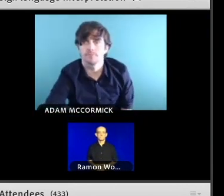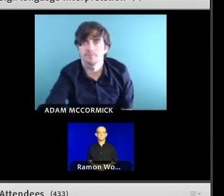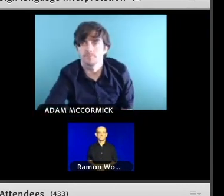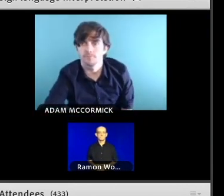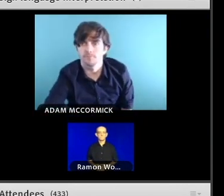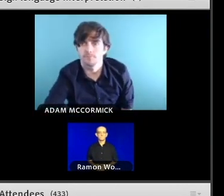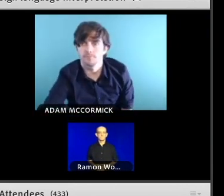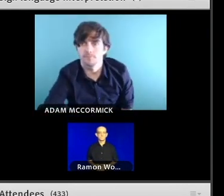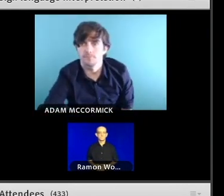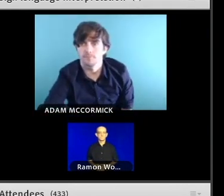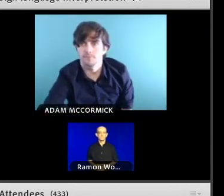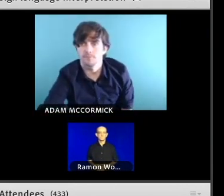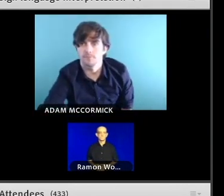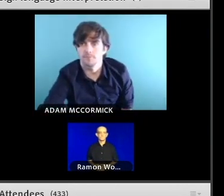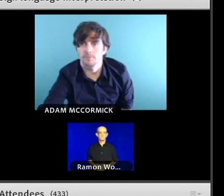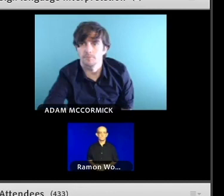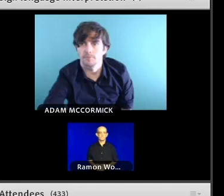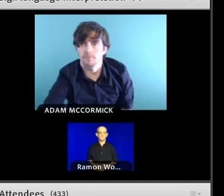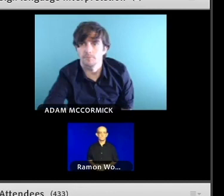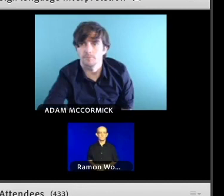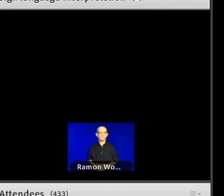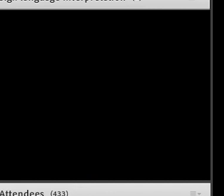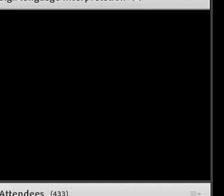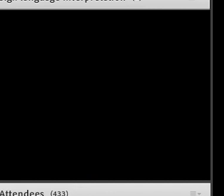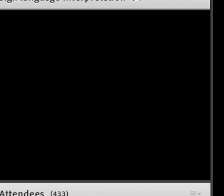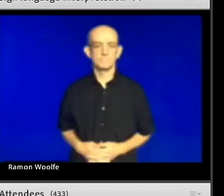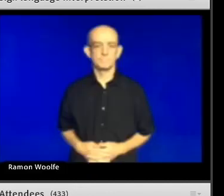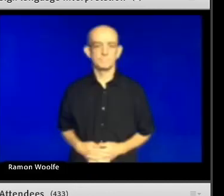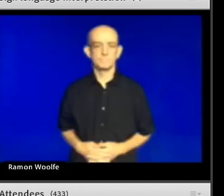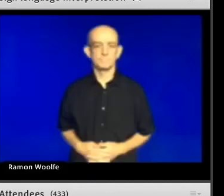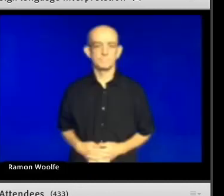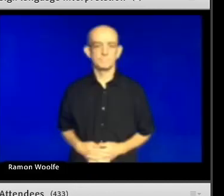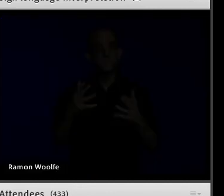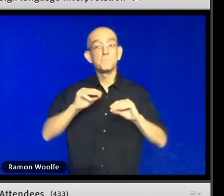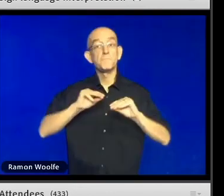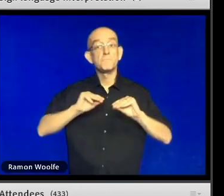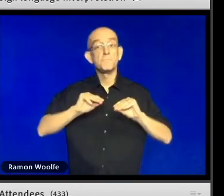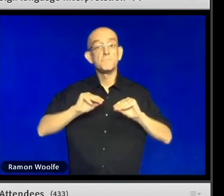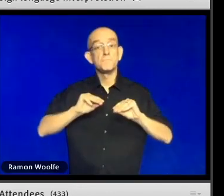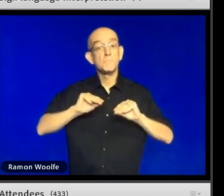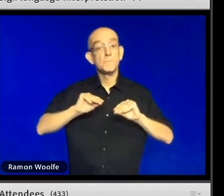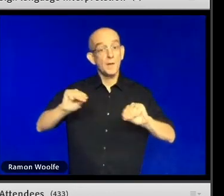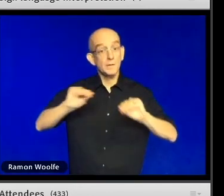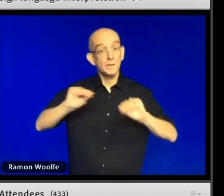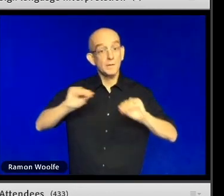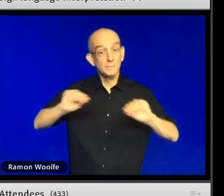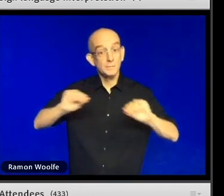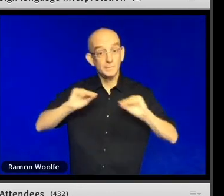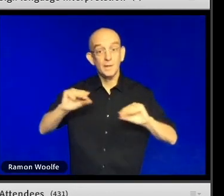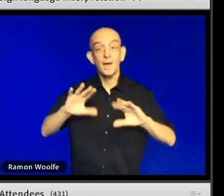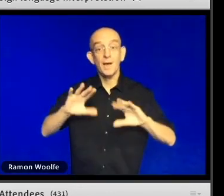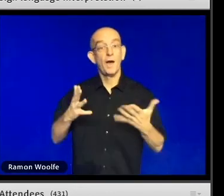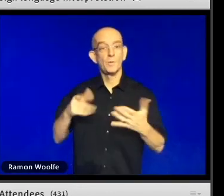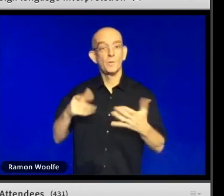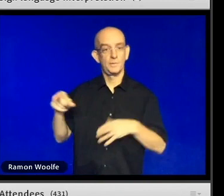everyone has at home. The majority of people wouldn't have a TV set. These are major issues